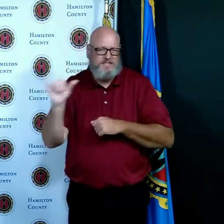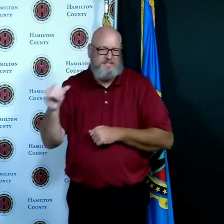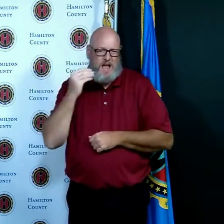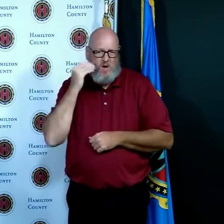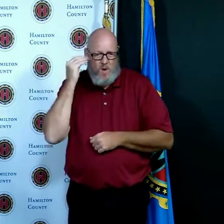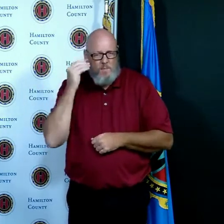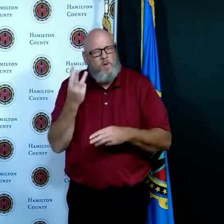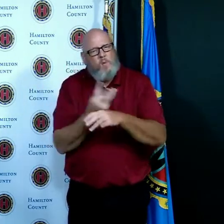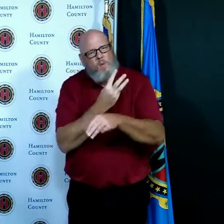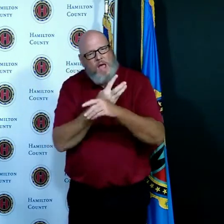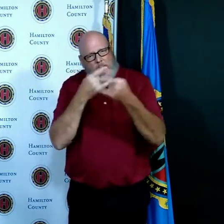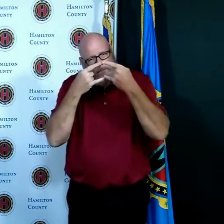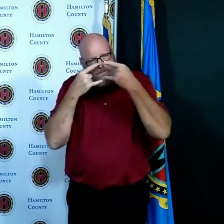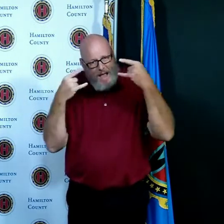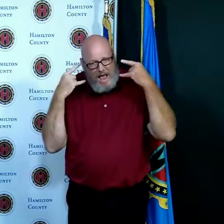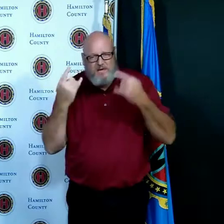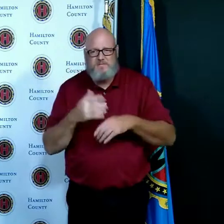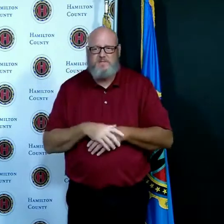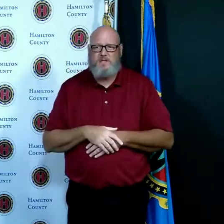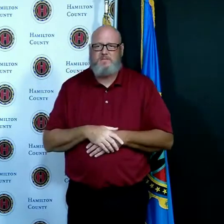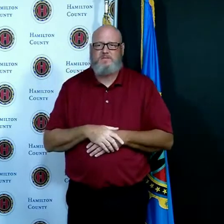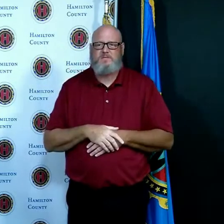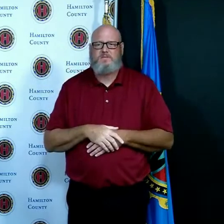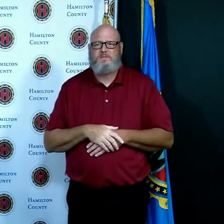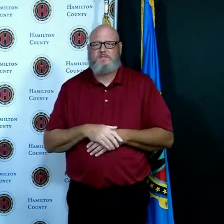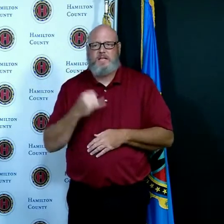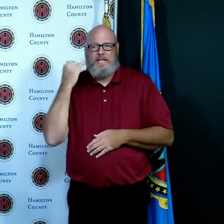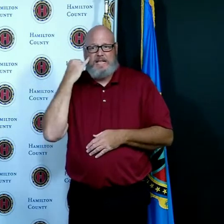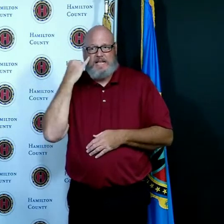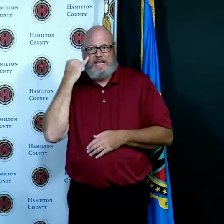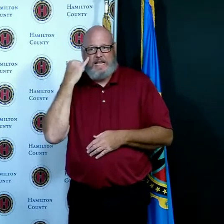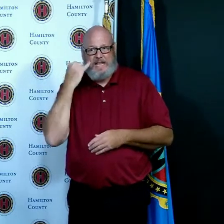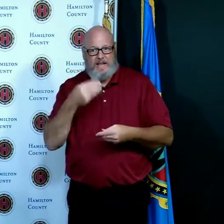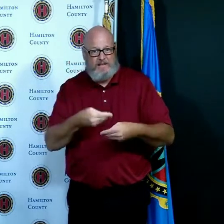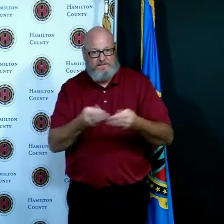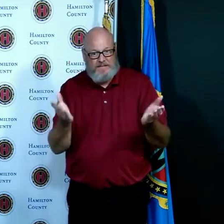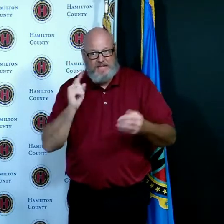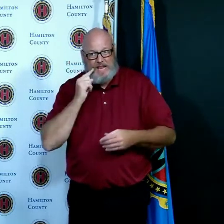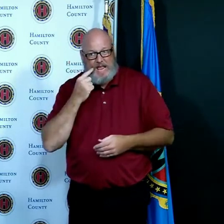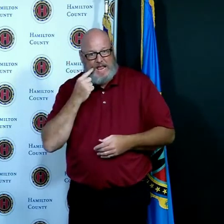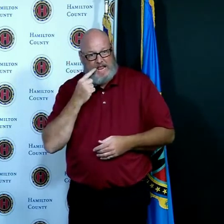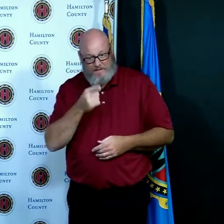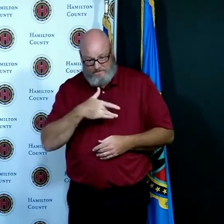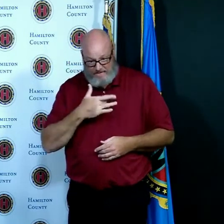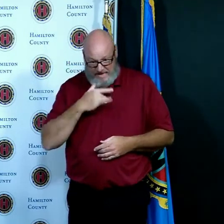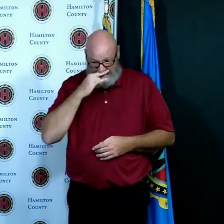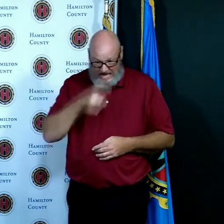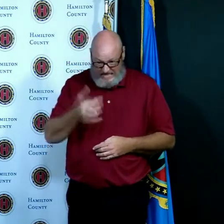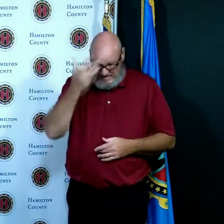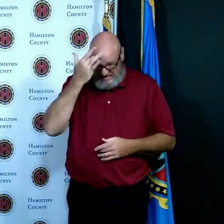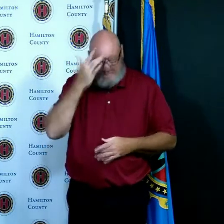candy and you're feeling sick we should not participate in addition we are asking folks to wear masks and I'm not talking about scary